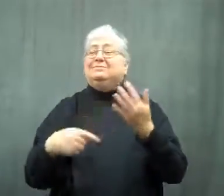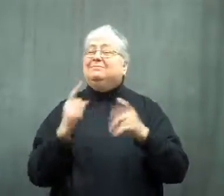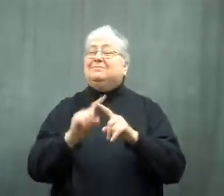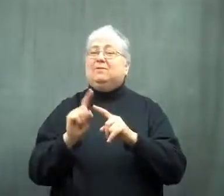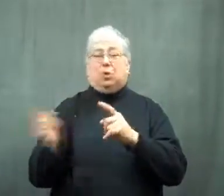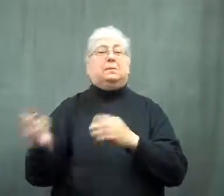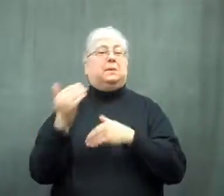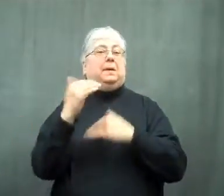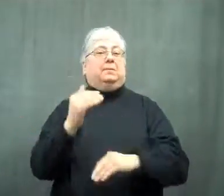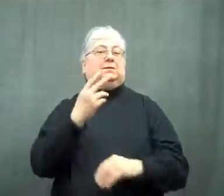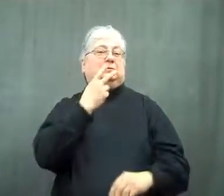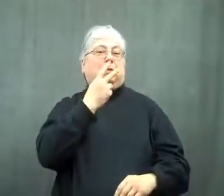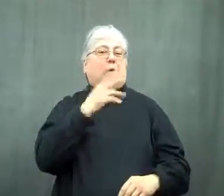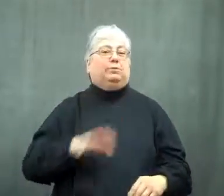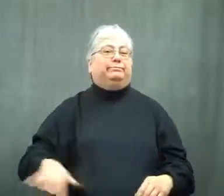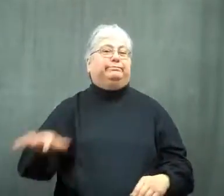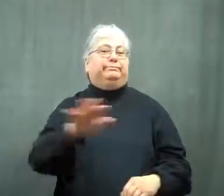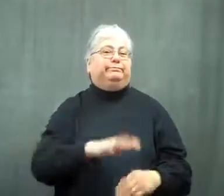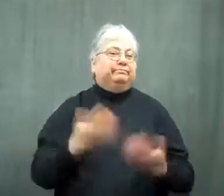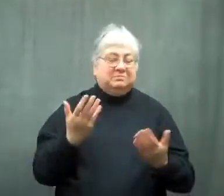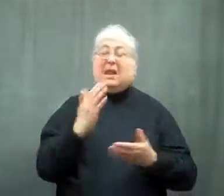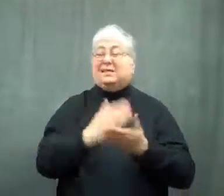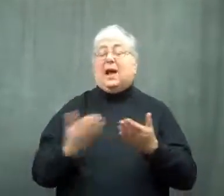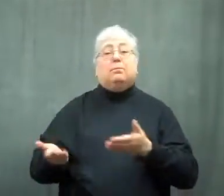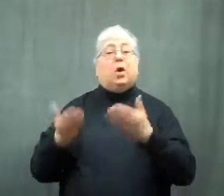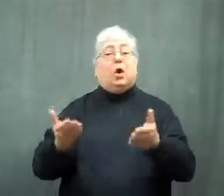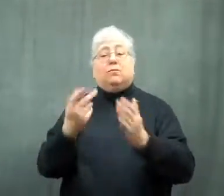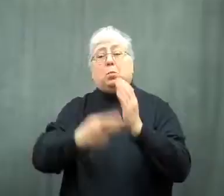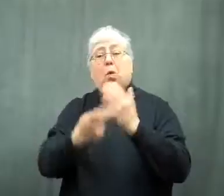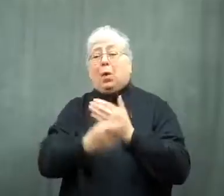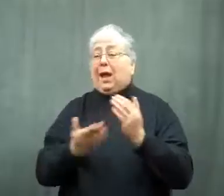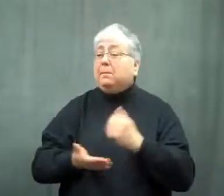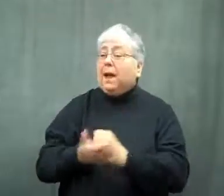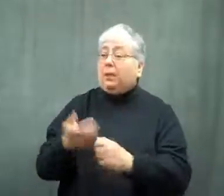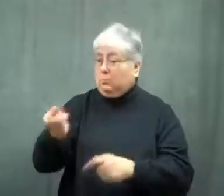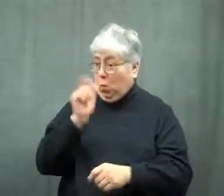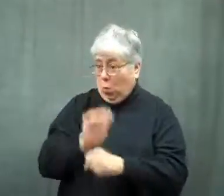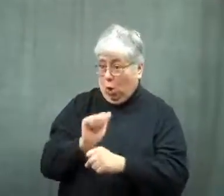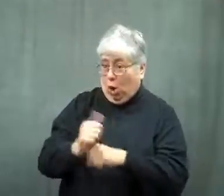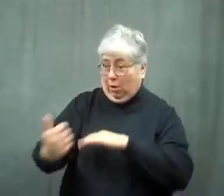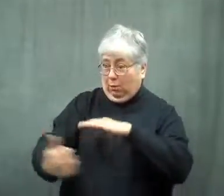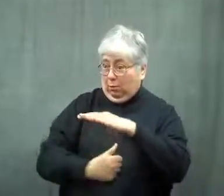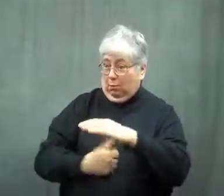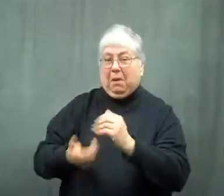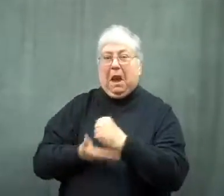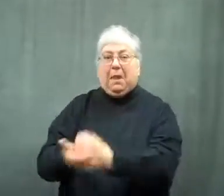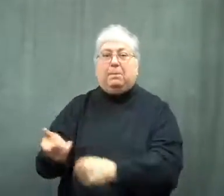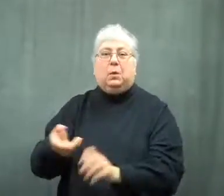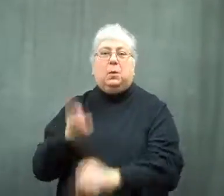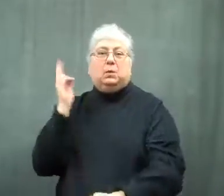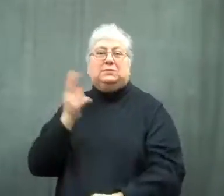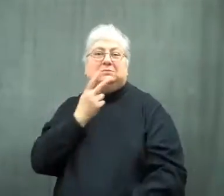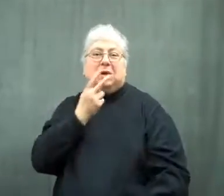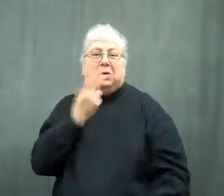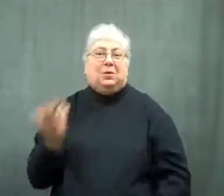and whatnot have limited smoking in their vicinity. Some offer programs to help their employees quit smoking.